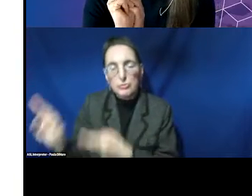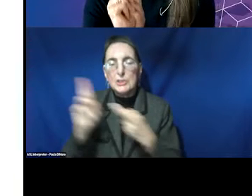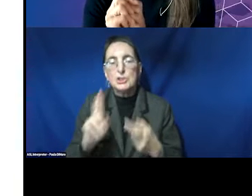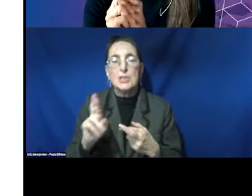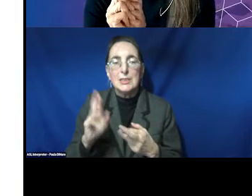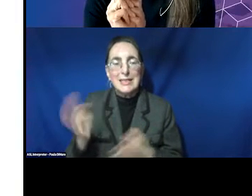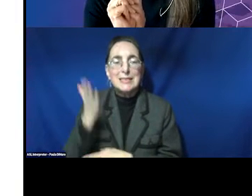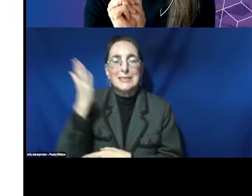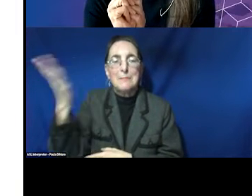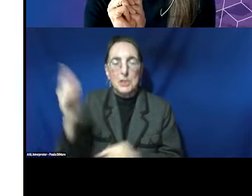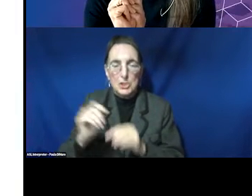Every release we have, we update it.